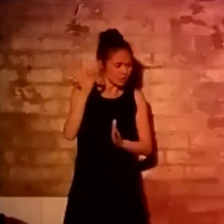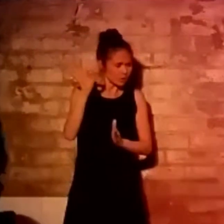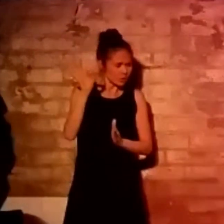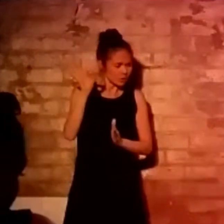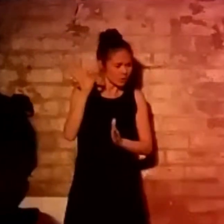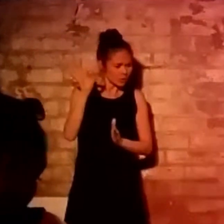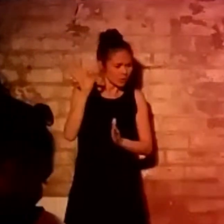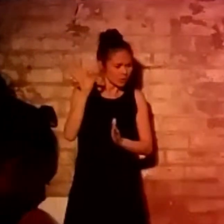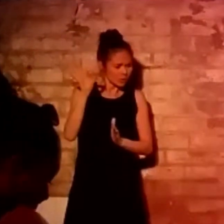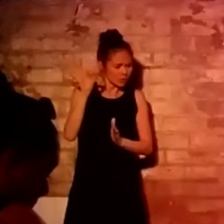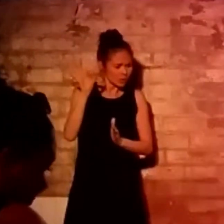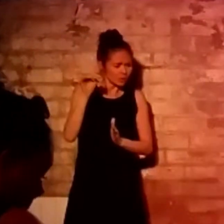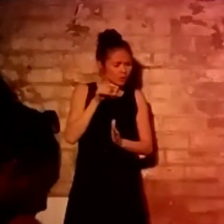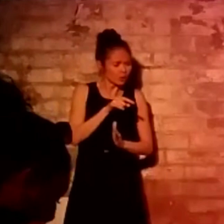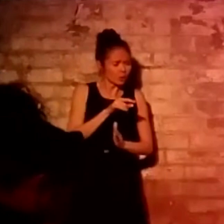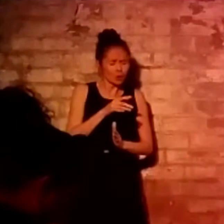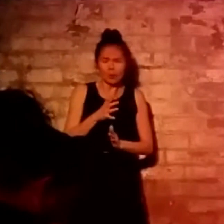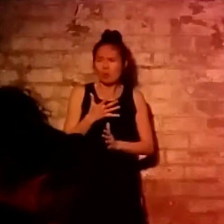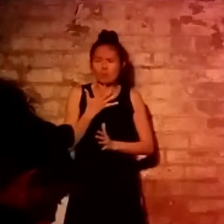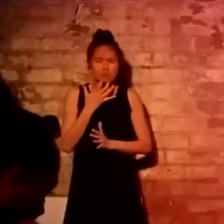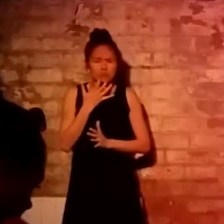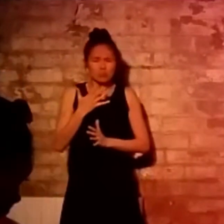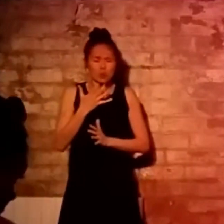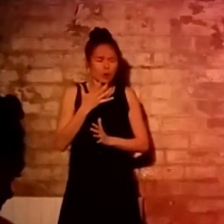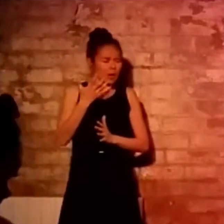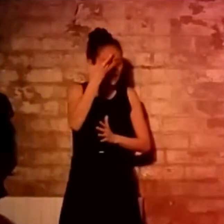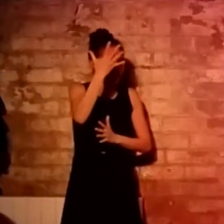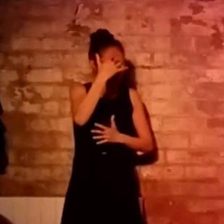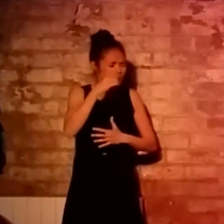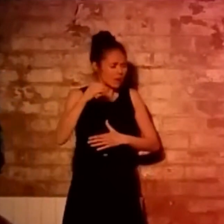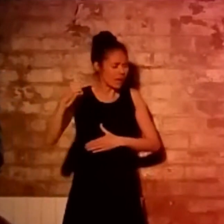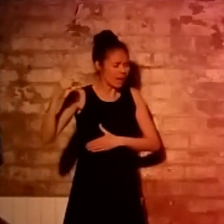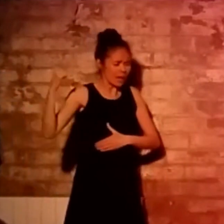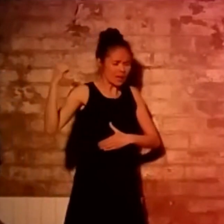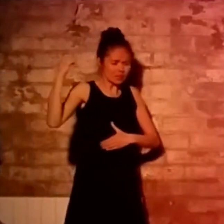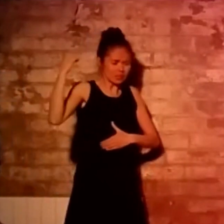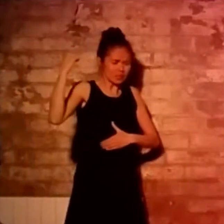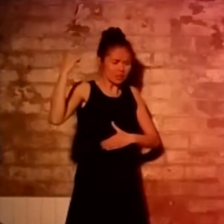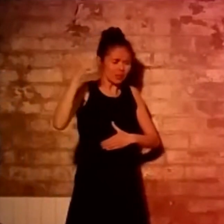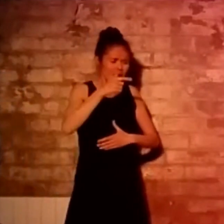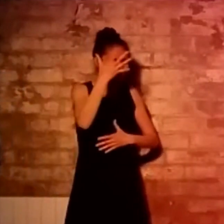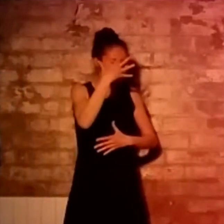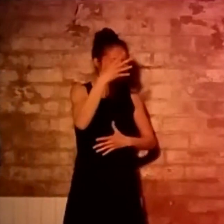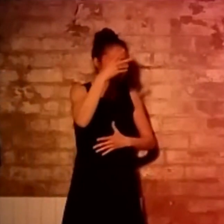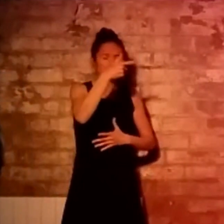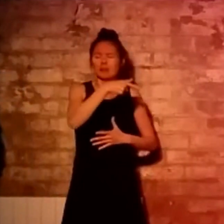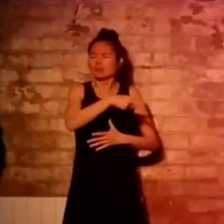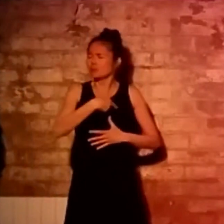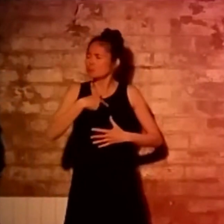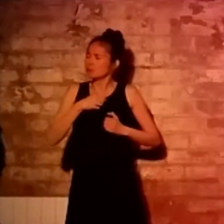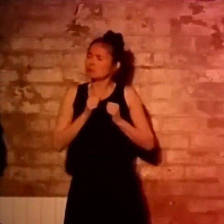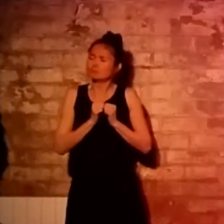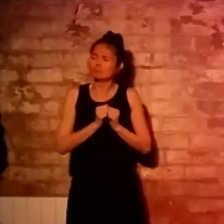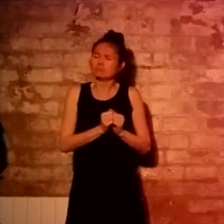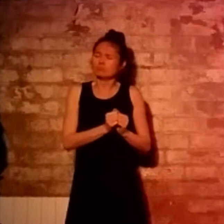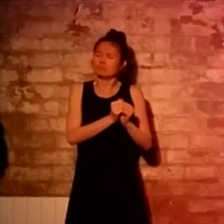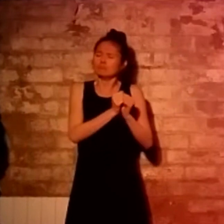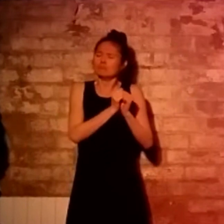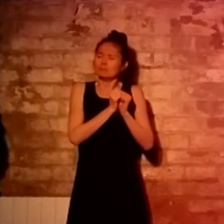Brave Hector. Hector whom I treasure and who in fugitive hours;